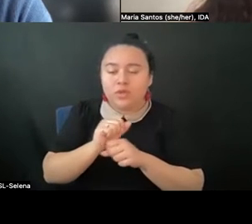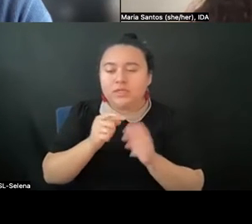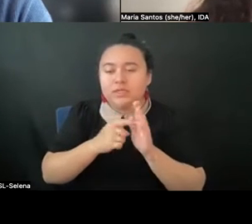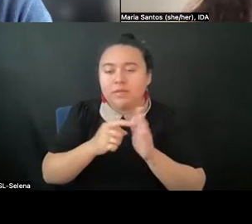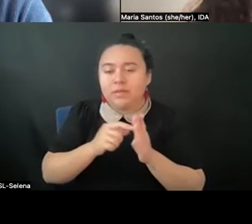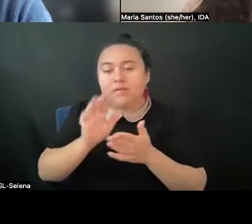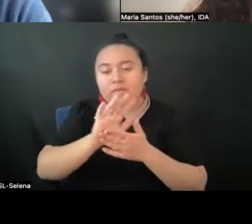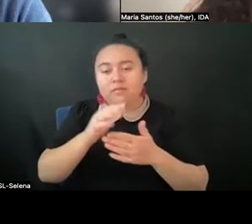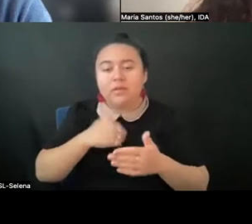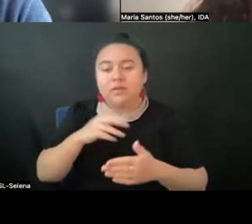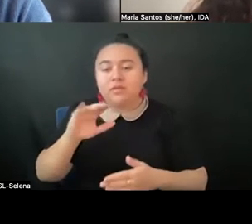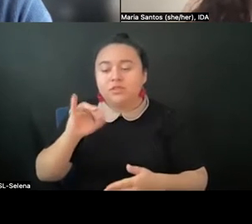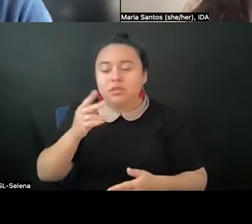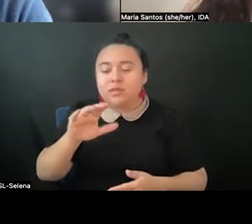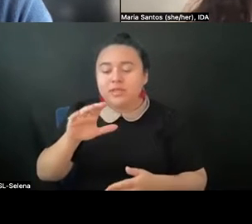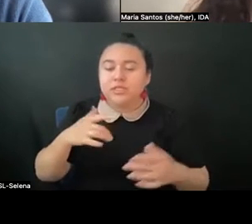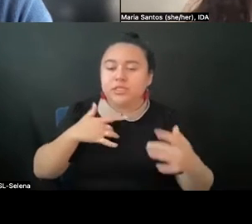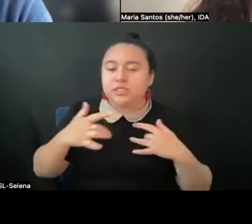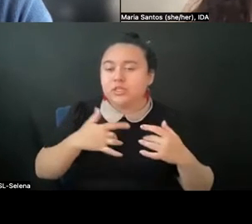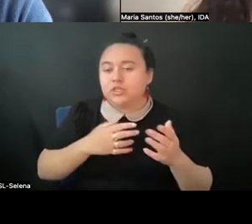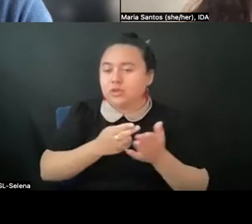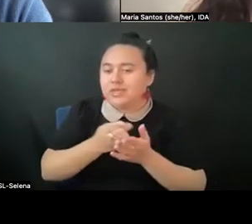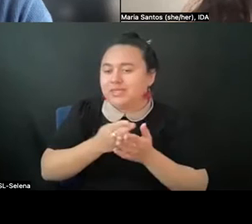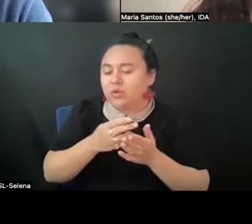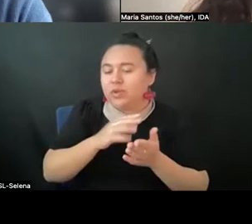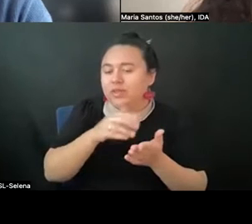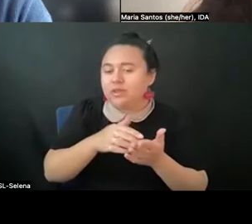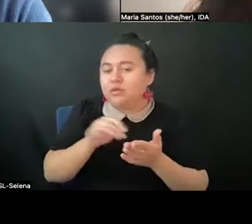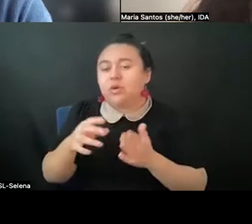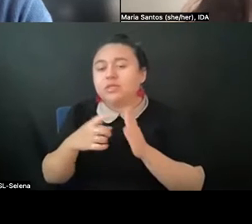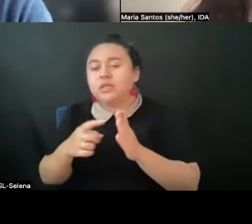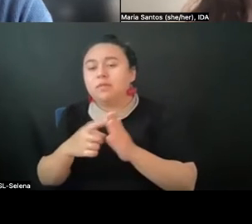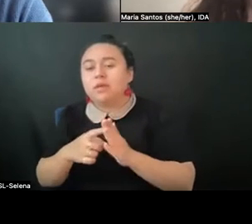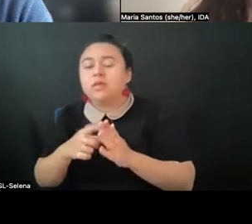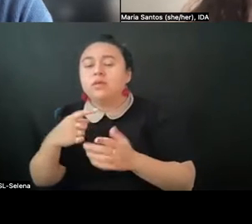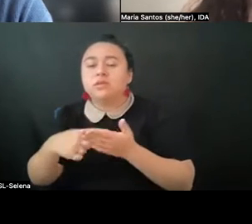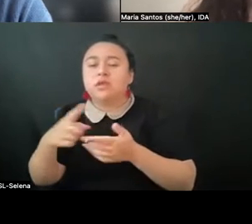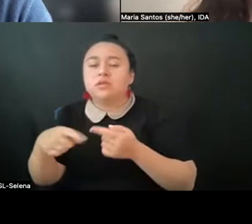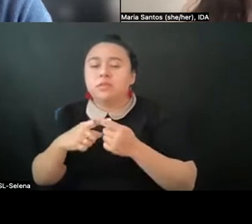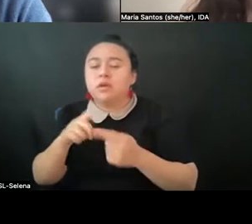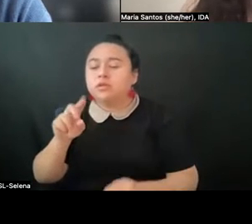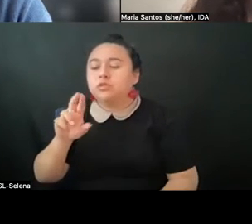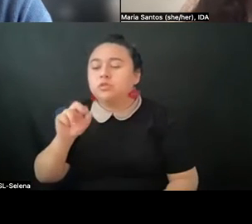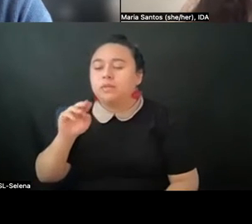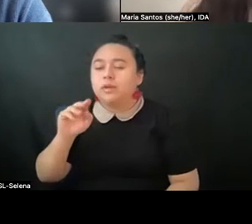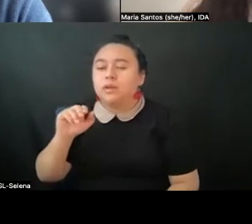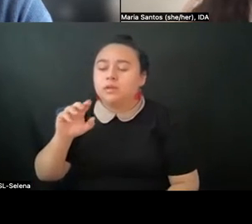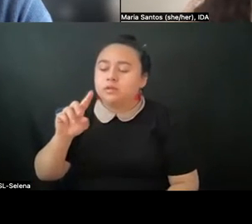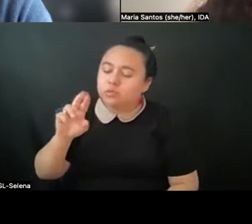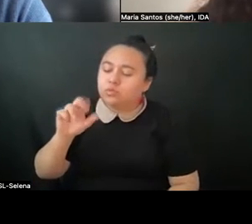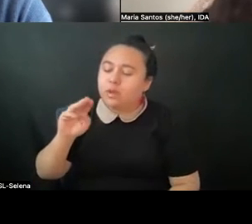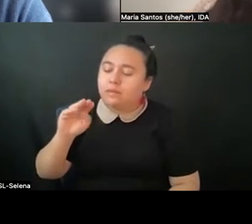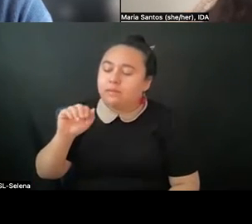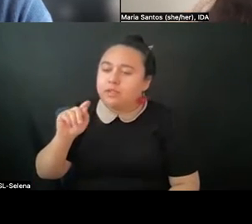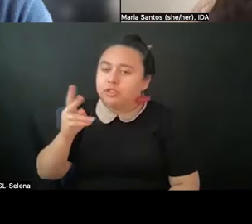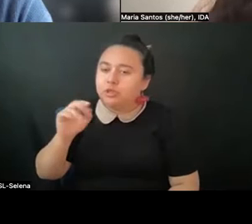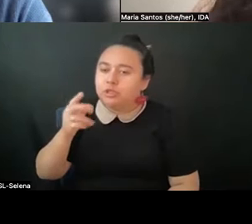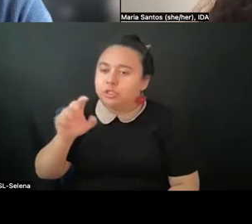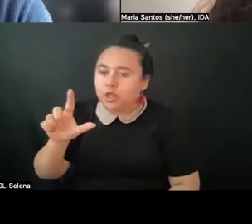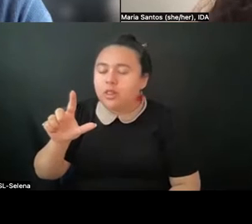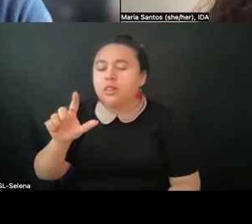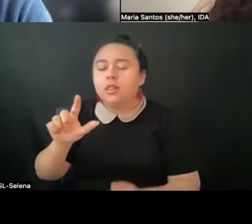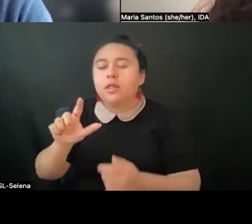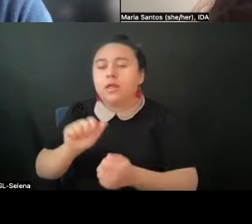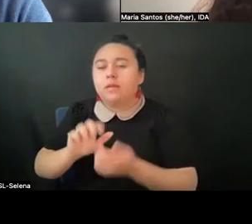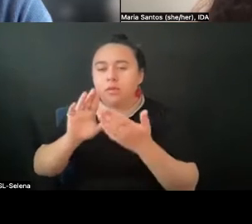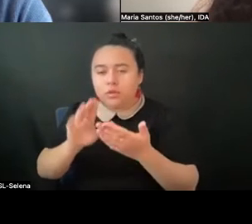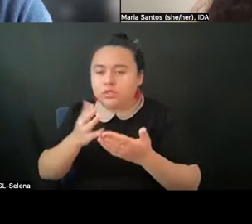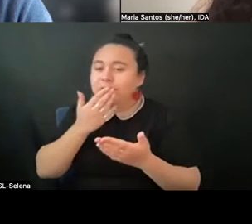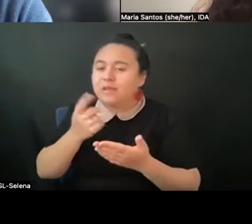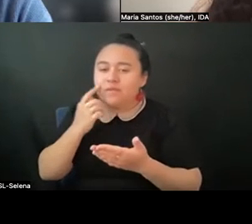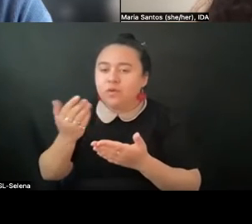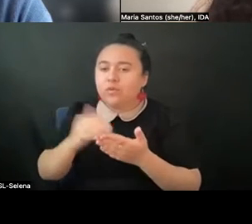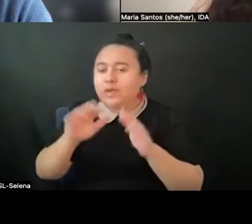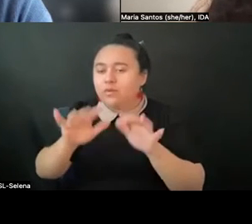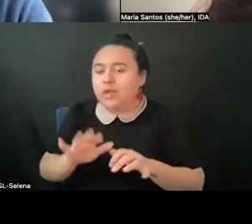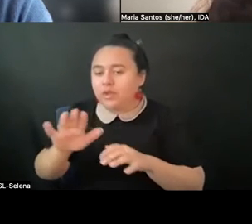Films that have journalistic concern or rather an example speaking to a -- thanks for rewriting that